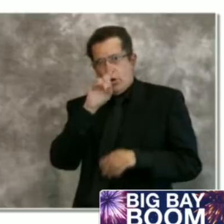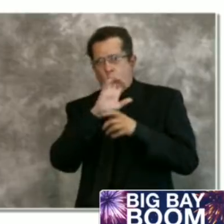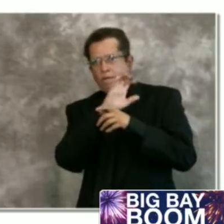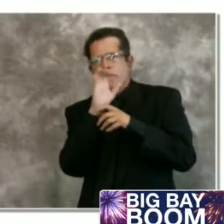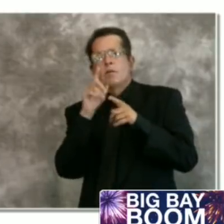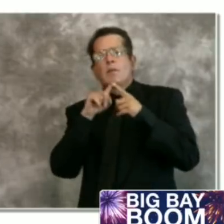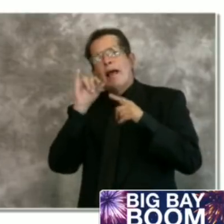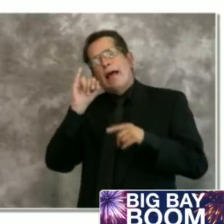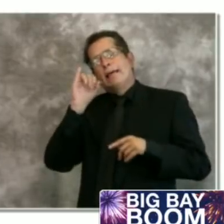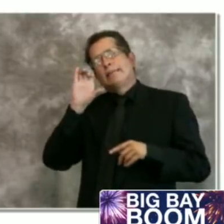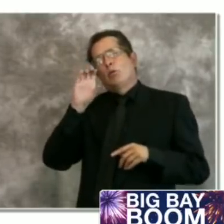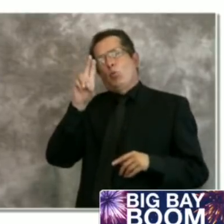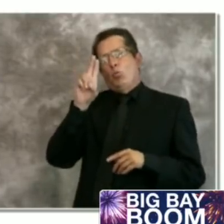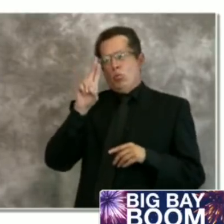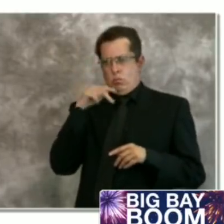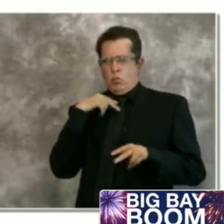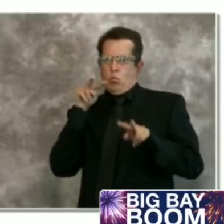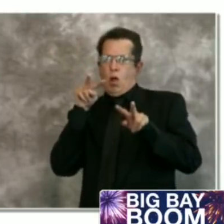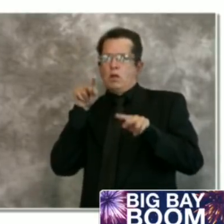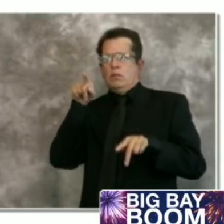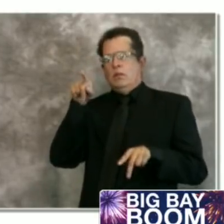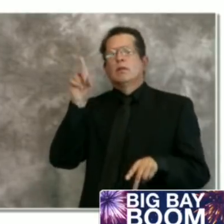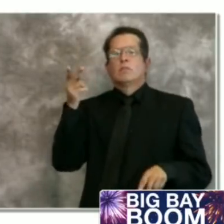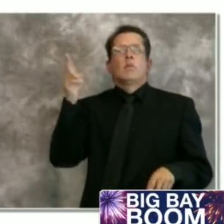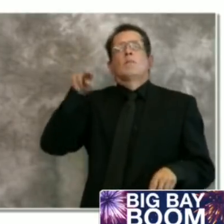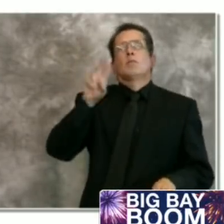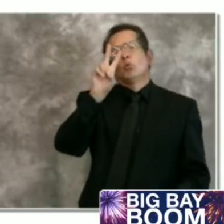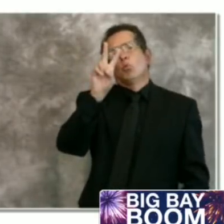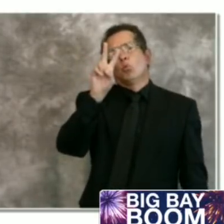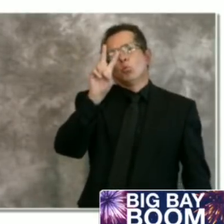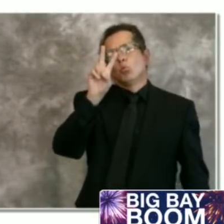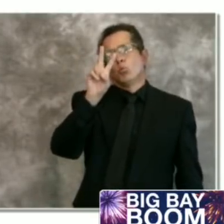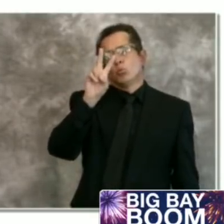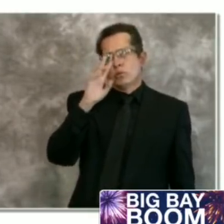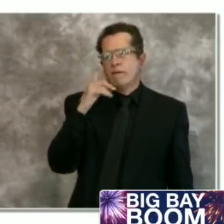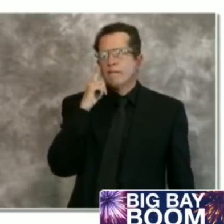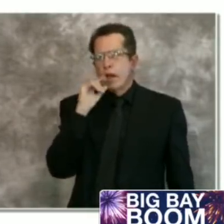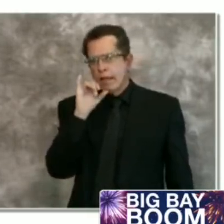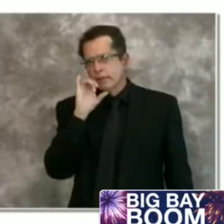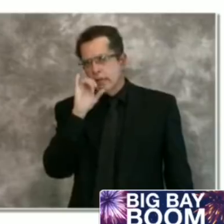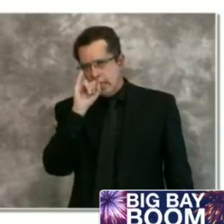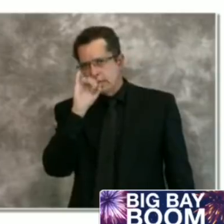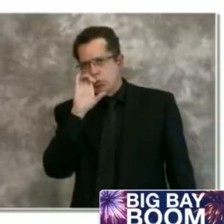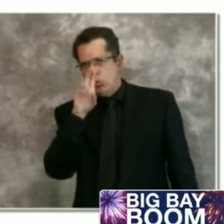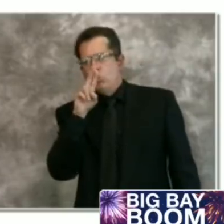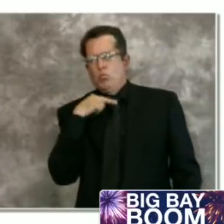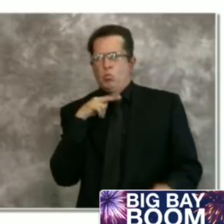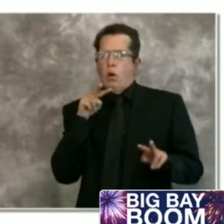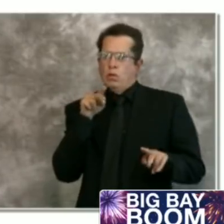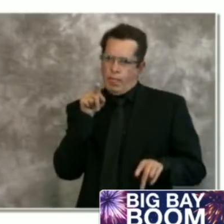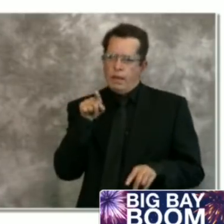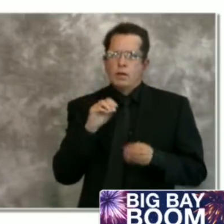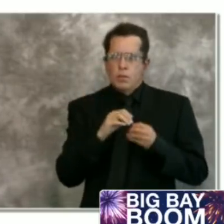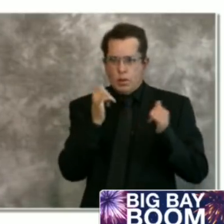BEFORE. WE'VE INCREASED NUMBER OF OVERALL HOSPITALIZATIONS FOR COVID THE ICU NUMBER 4